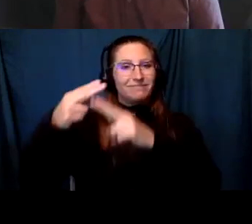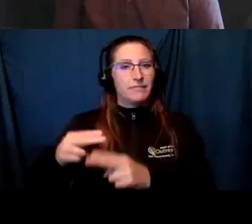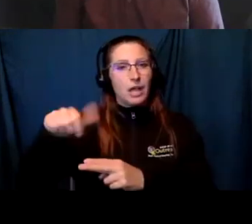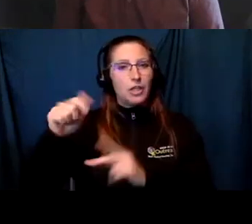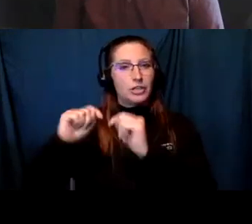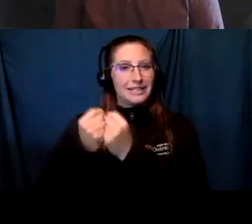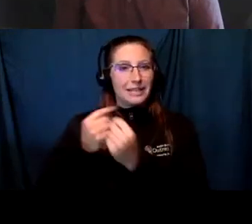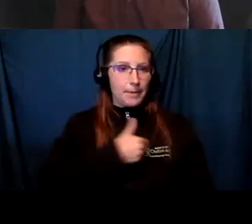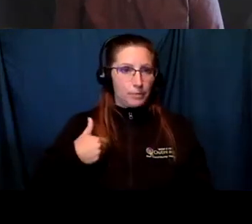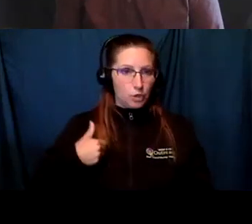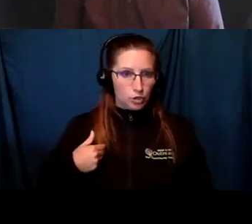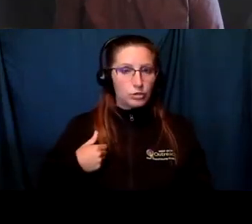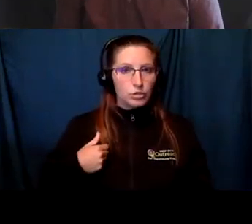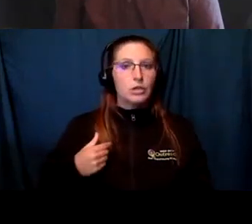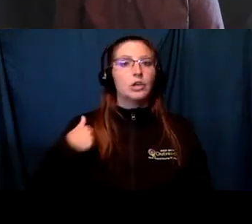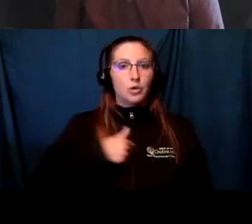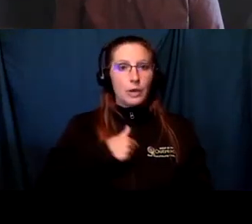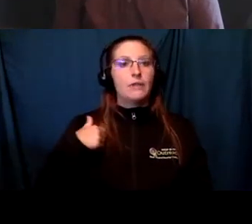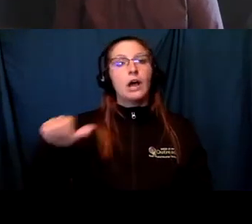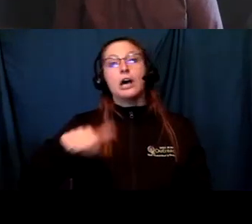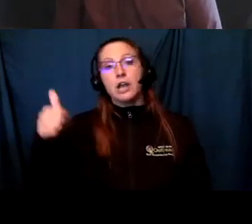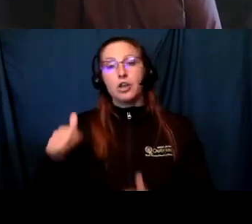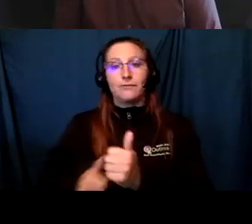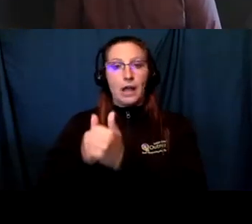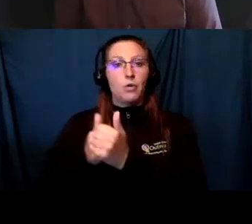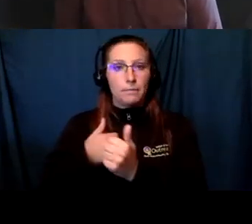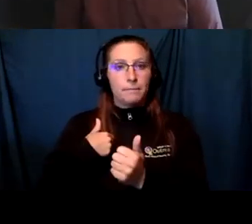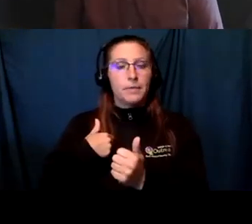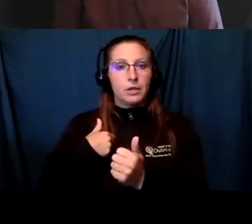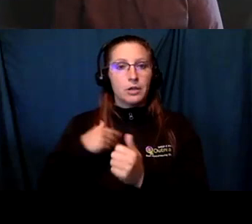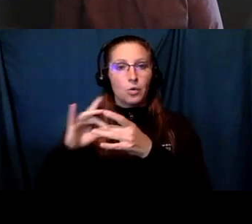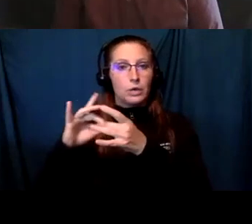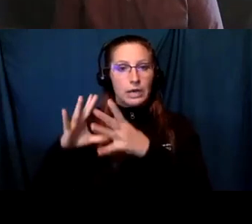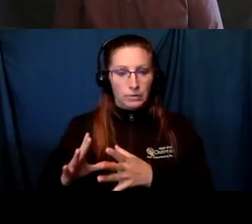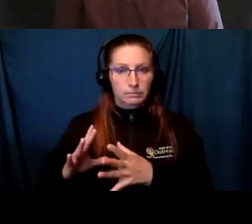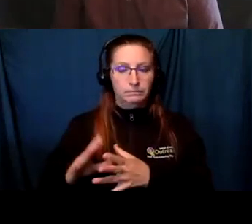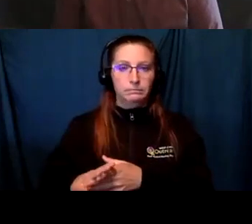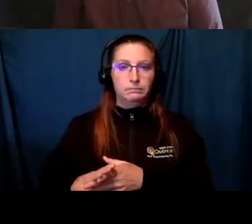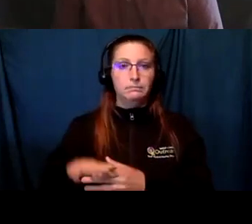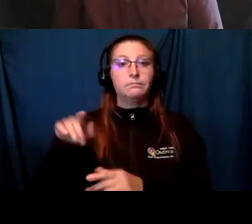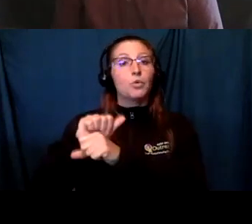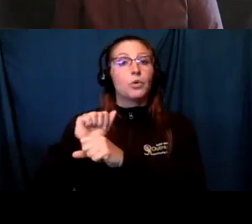We do have another follow-through coordinator who works out of the city of Milwaukee health